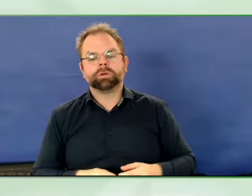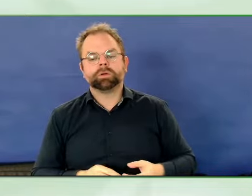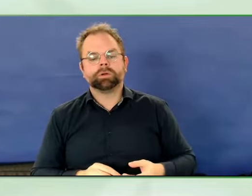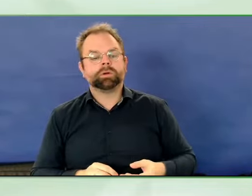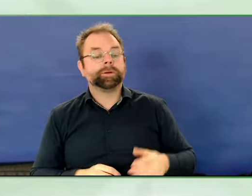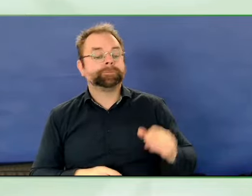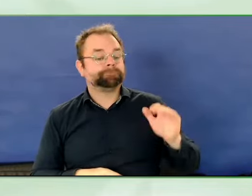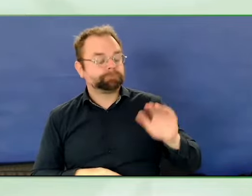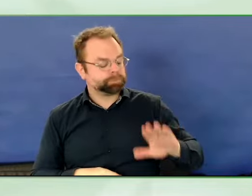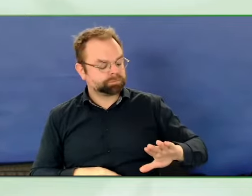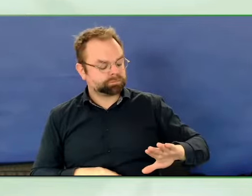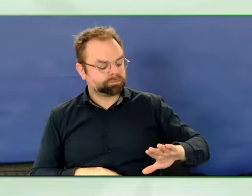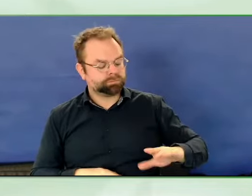are very strong.